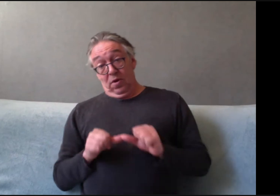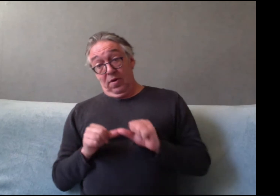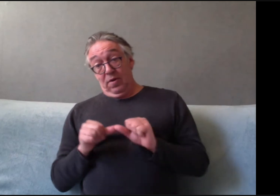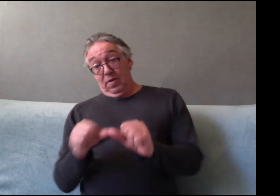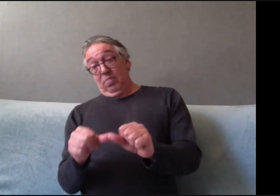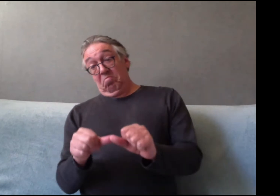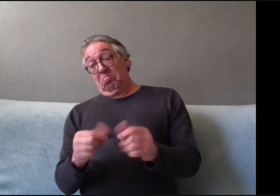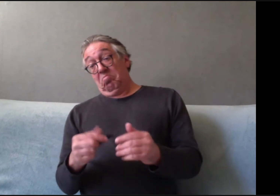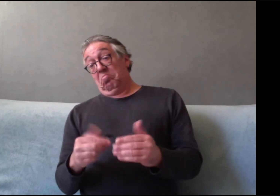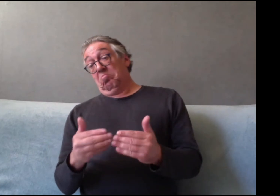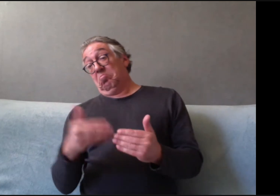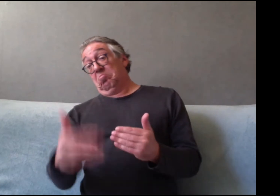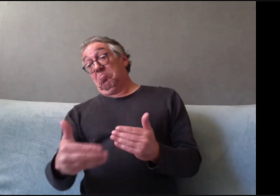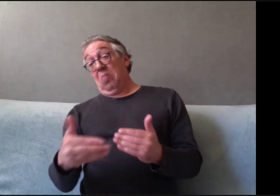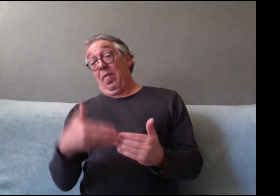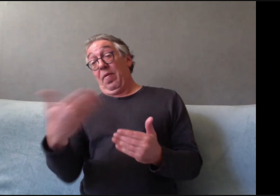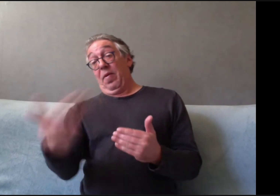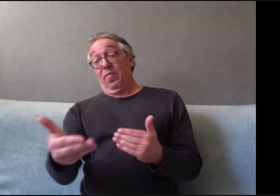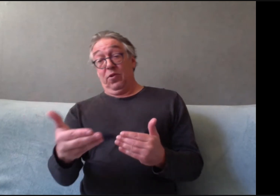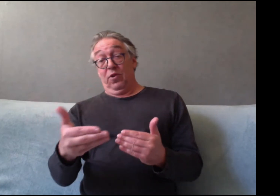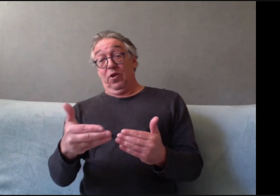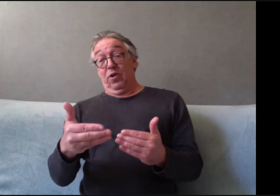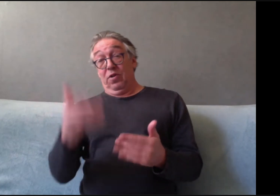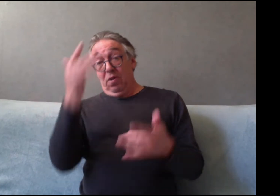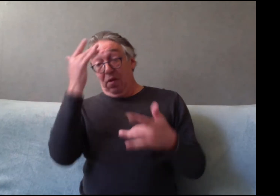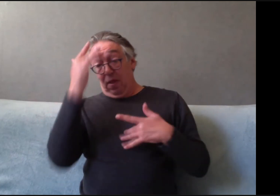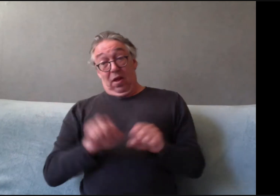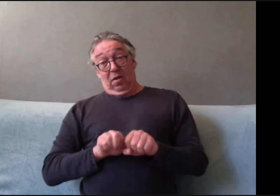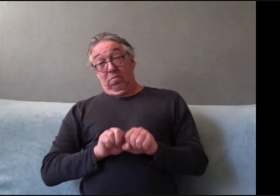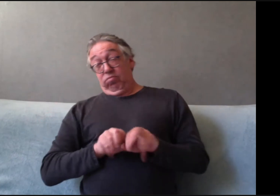afterwards of this pandemic and that we need to be protected